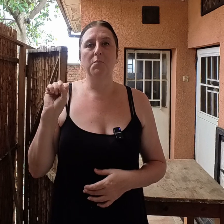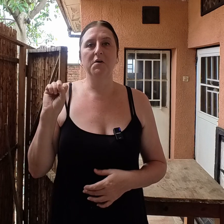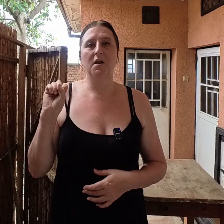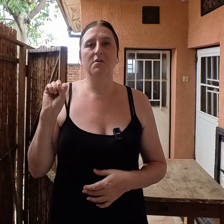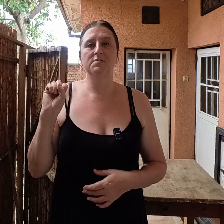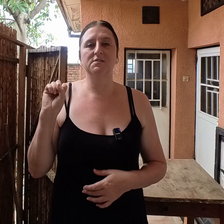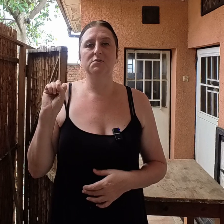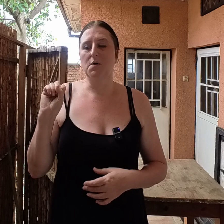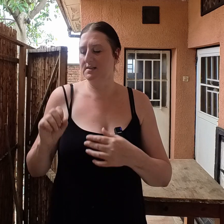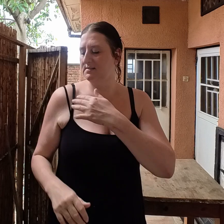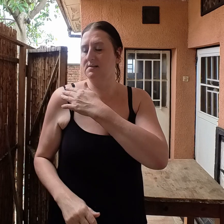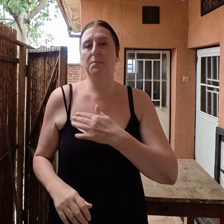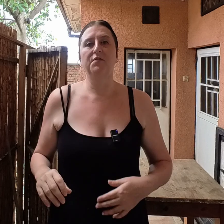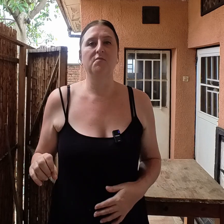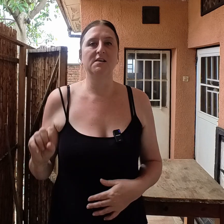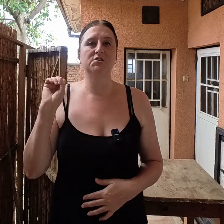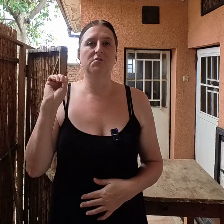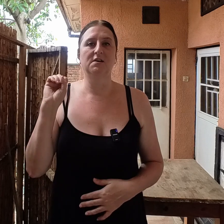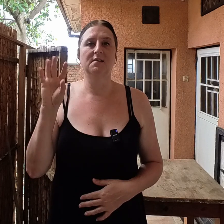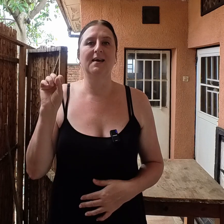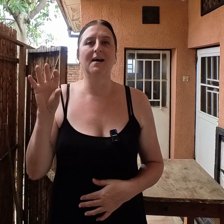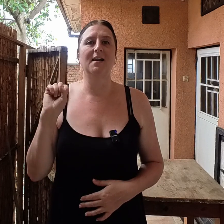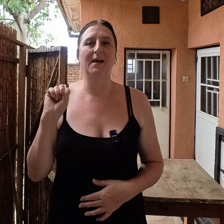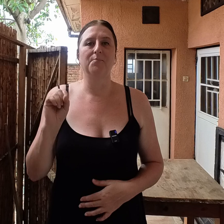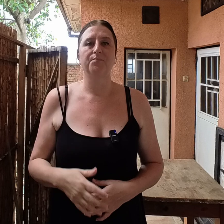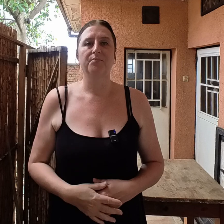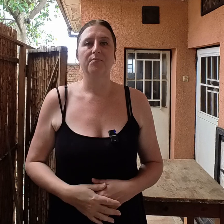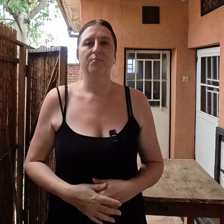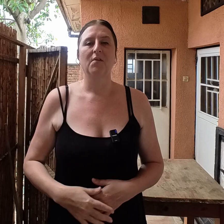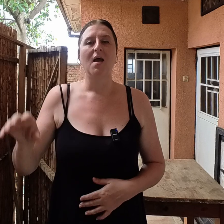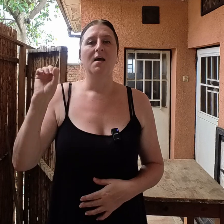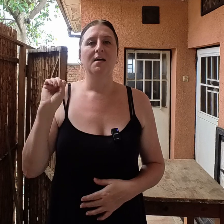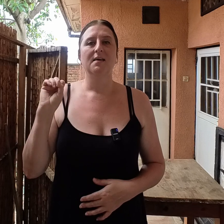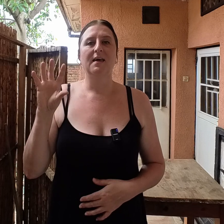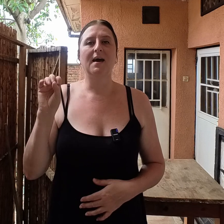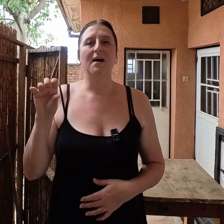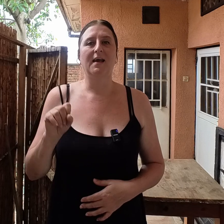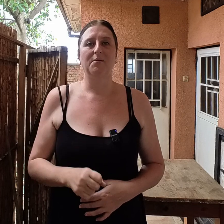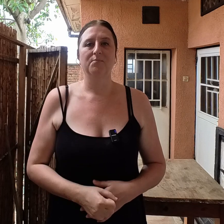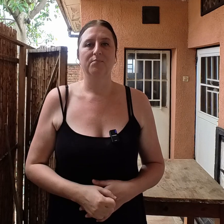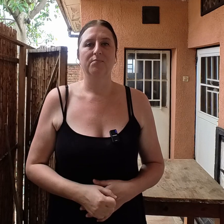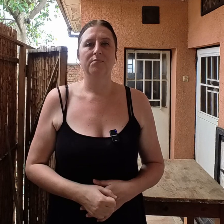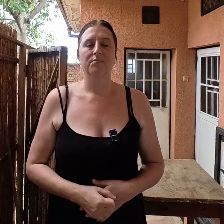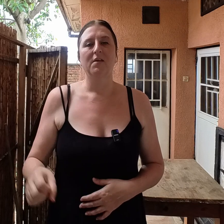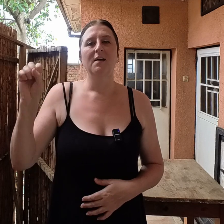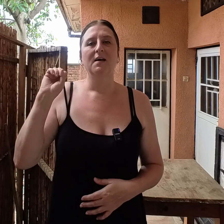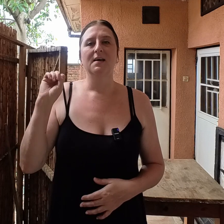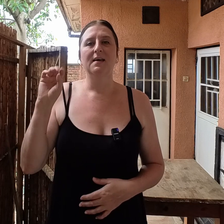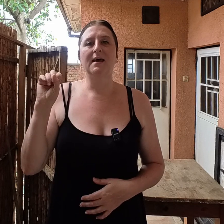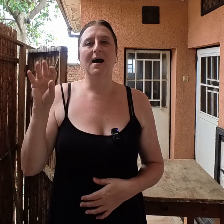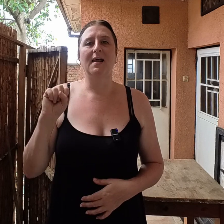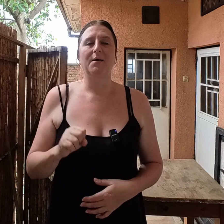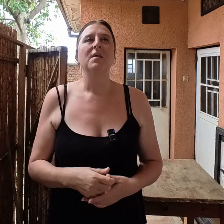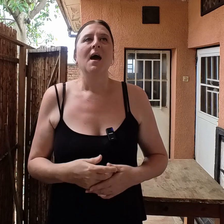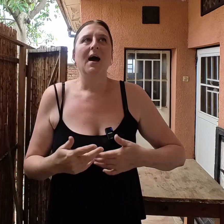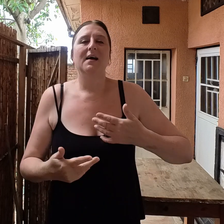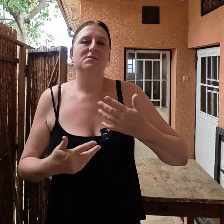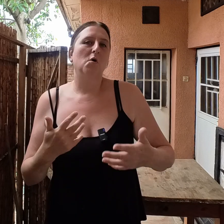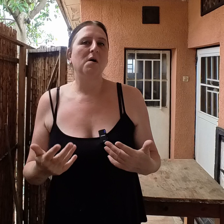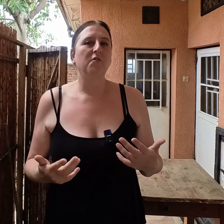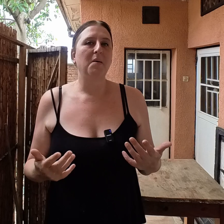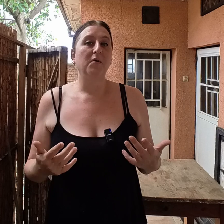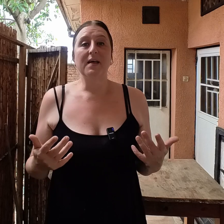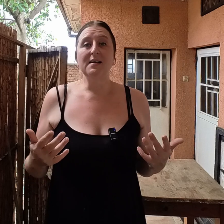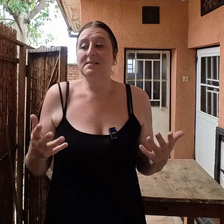open and closed twice above the right shoulder. Kalgali. Kigali. Kigali. And one way of remembering that is,